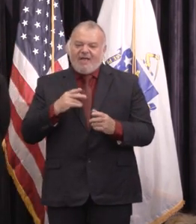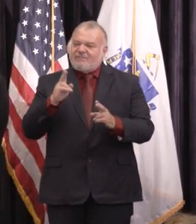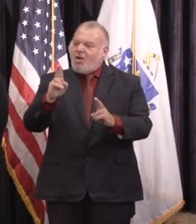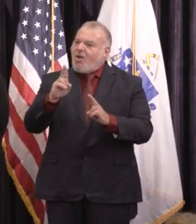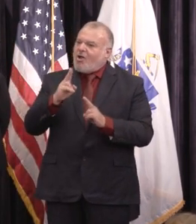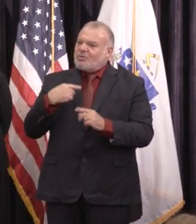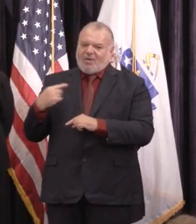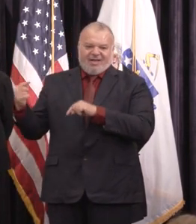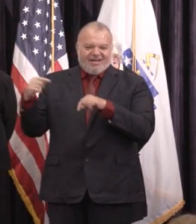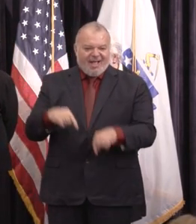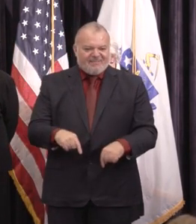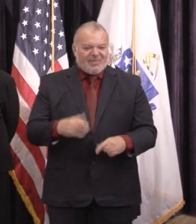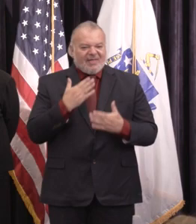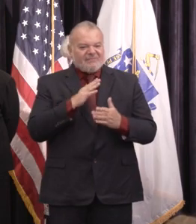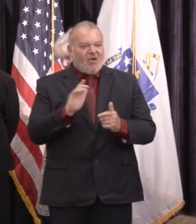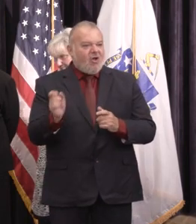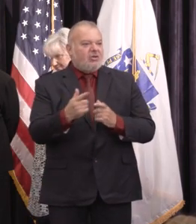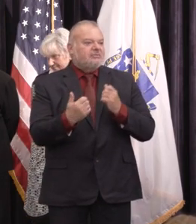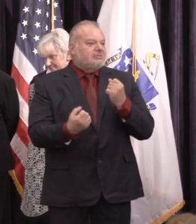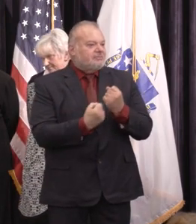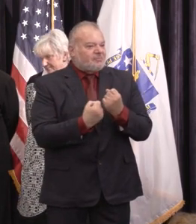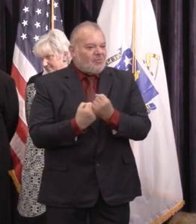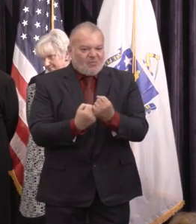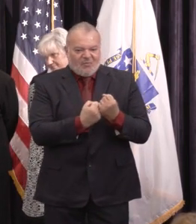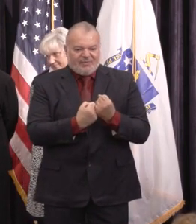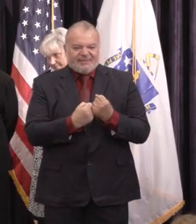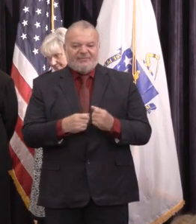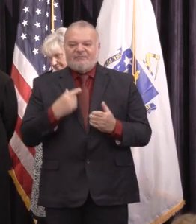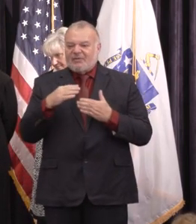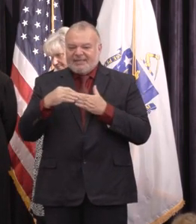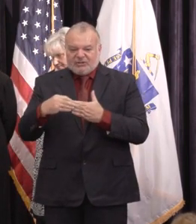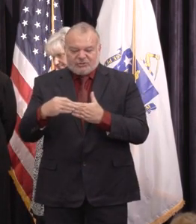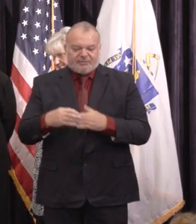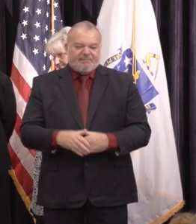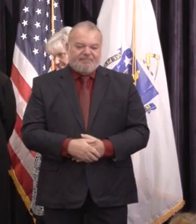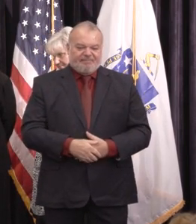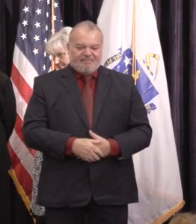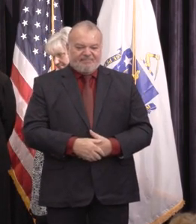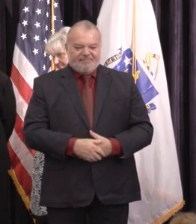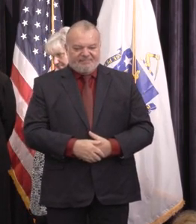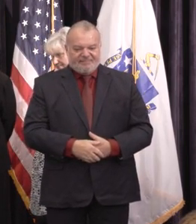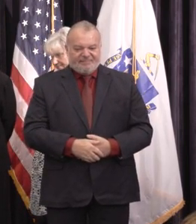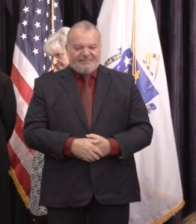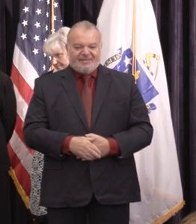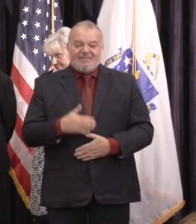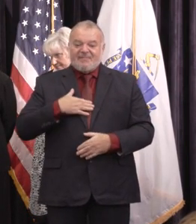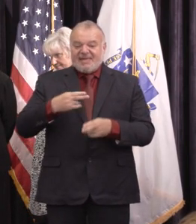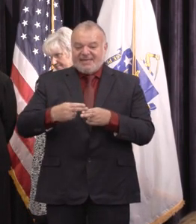all of the support from the administration and our leadership. My name is Cindy Walker. Yes that's